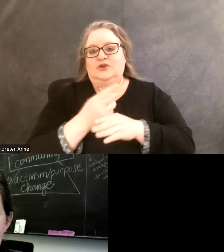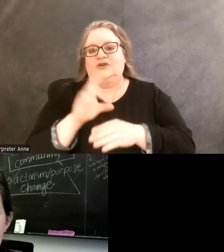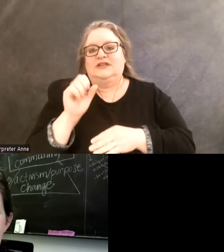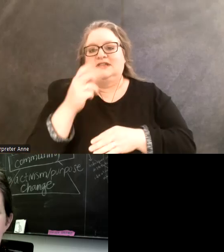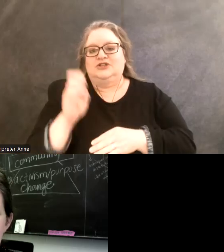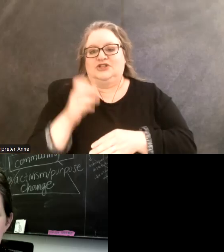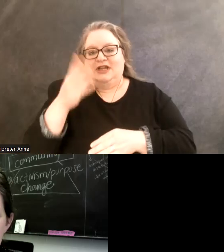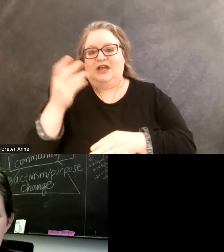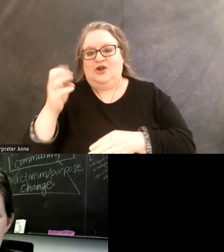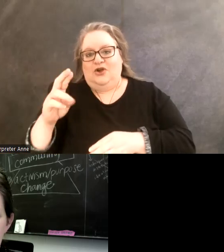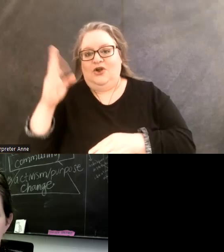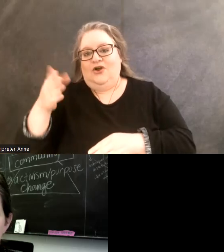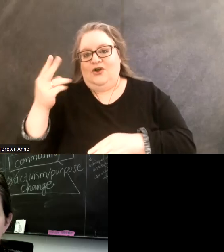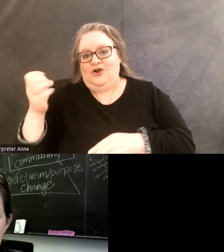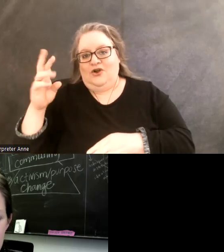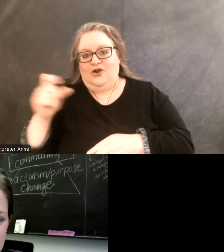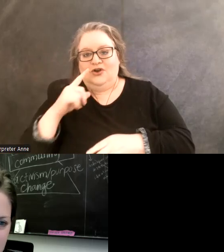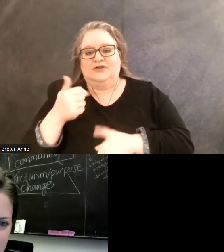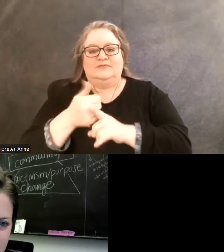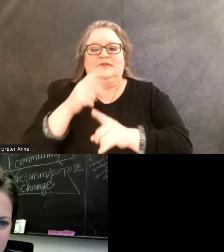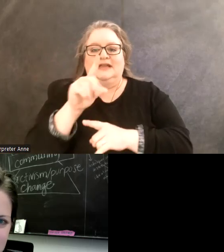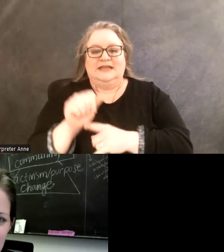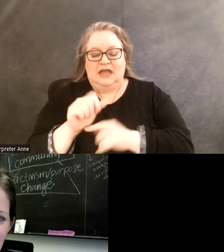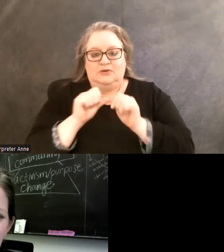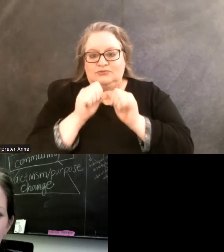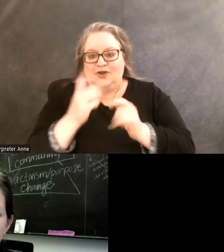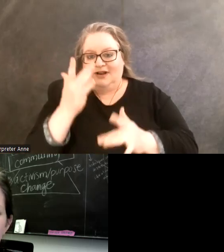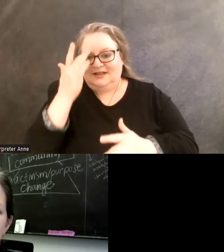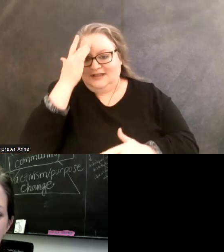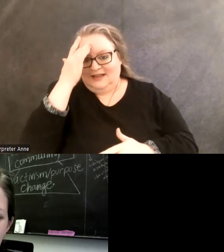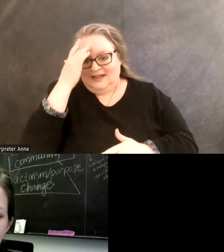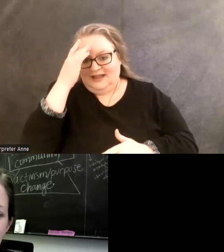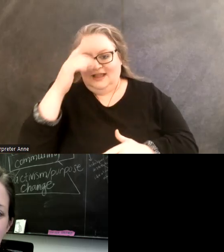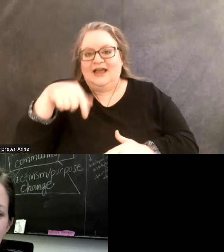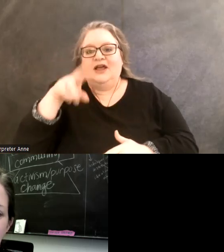Is a disabled, chronically ill queer actor and